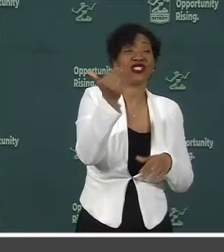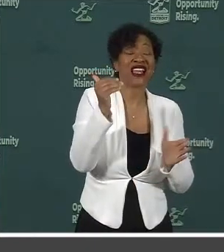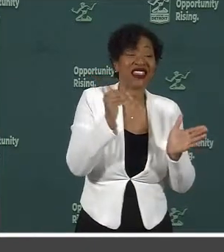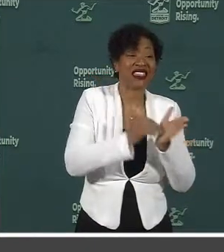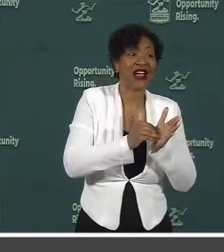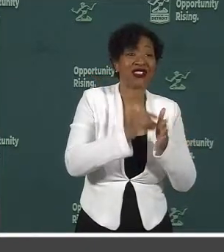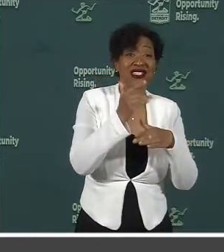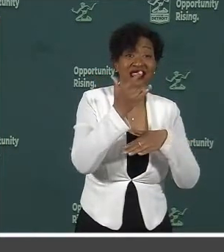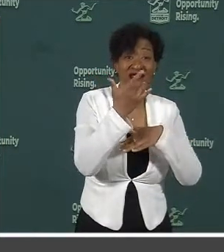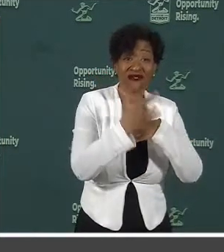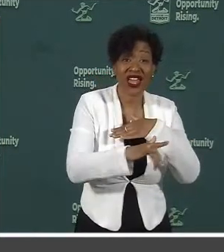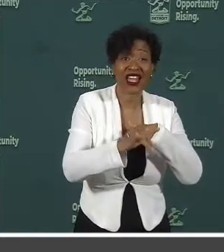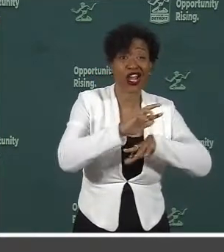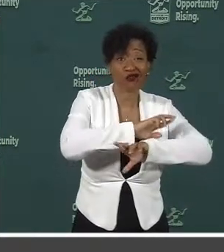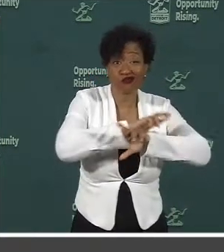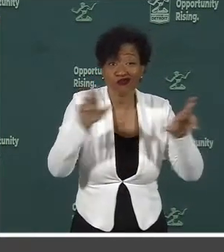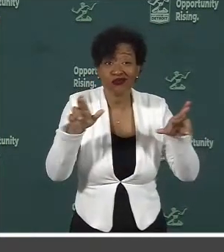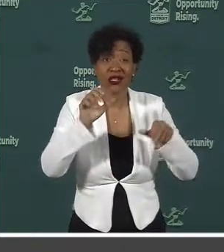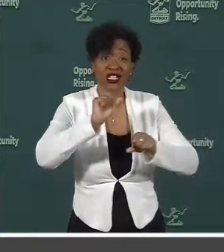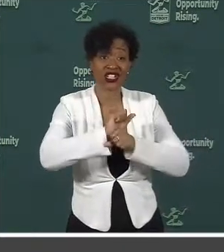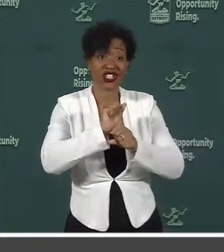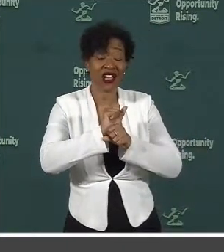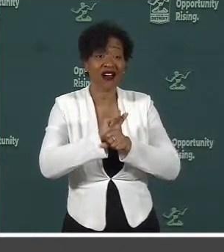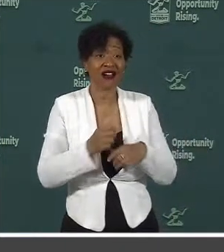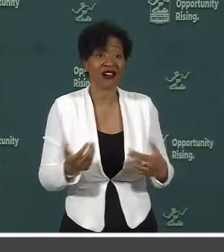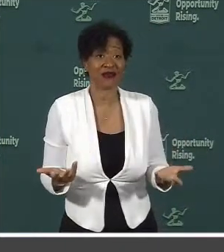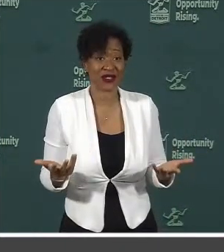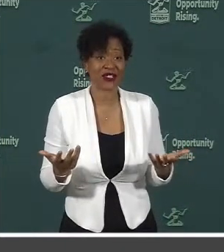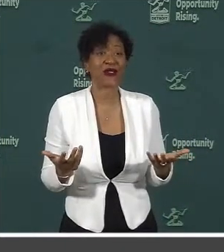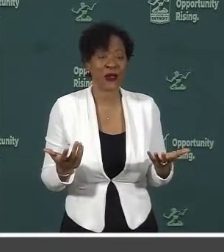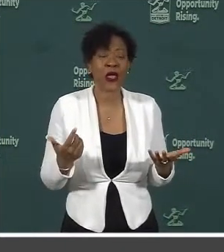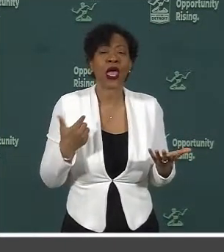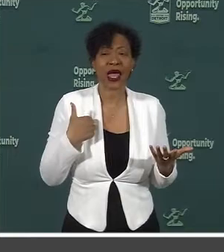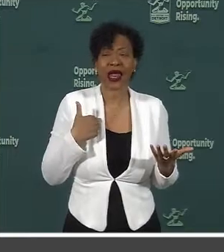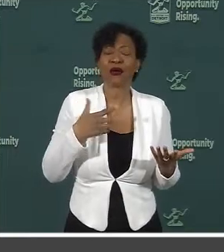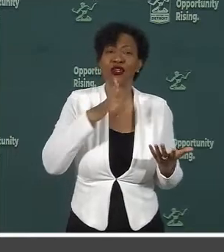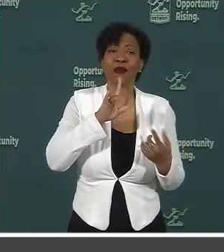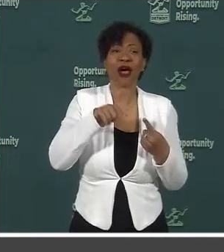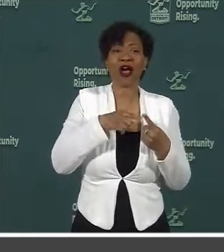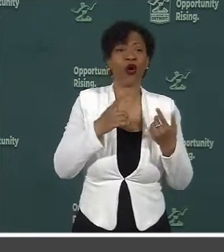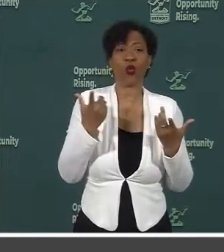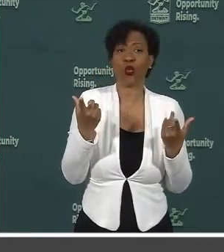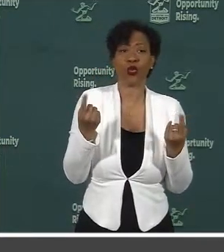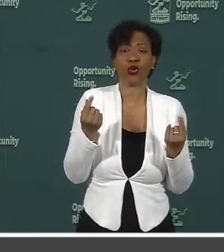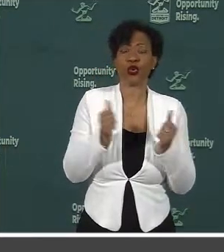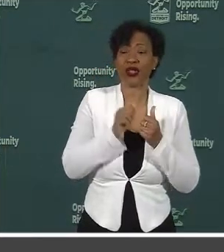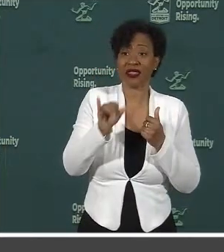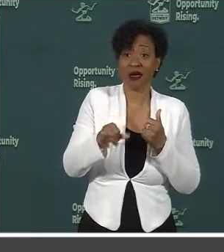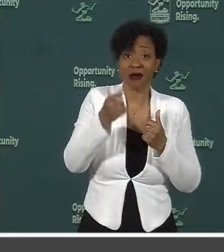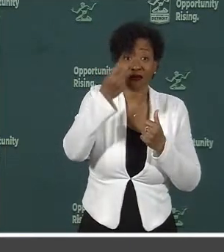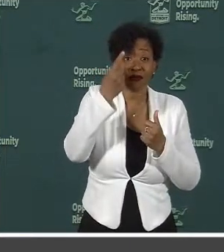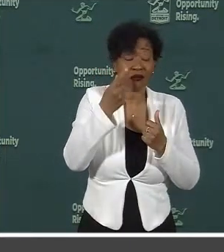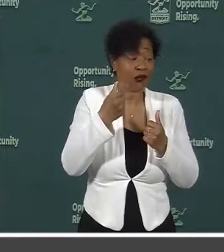TALK TO YOU TONIGHT ABOUT WHAT WE'RE GOING TO DO ABOUT THAT BECAUSE A CITY THAT WE WANT TO BUILD WE'VE GOT TO GET THESE